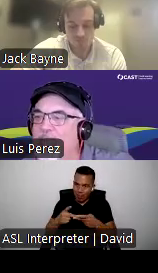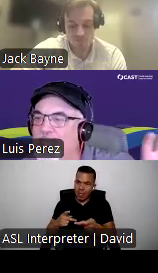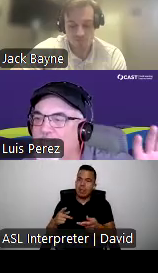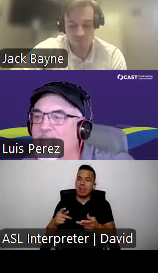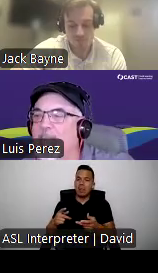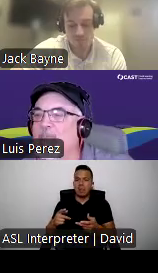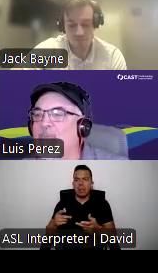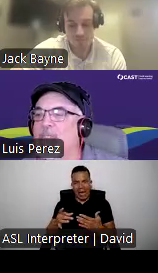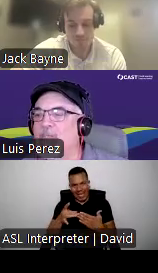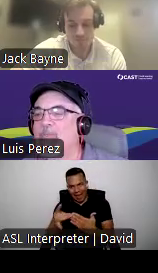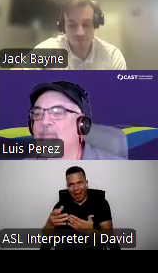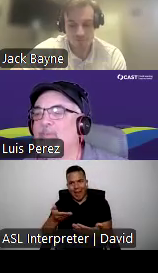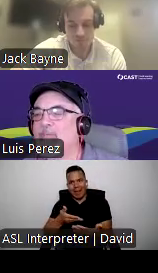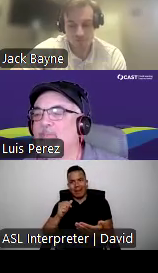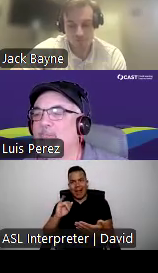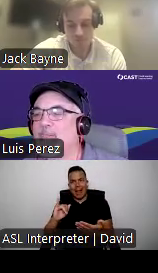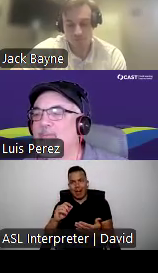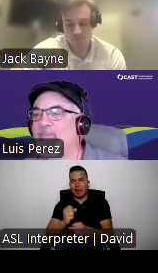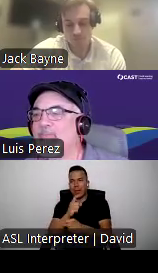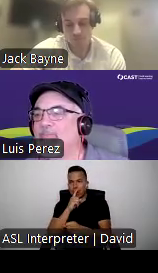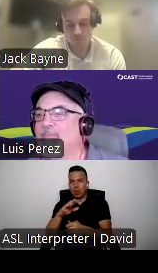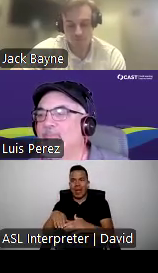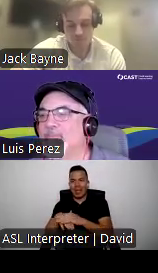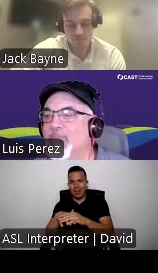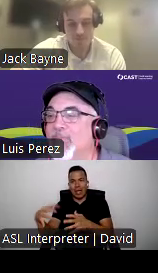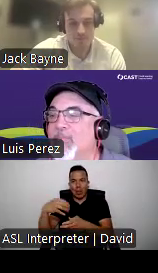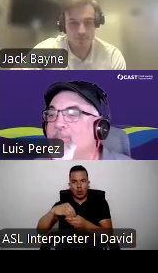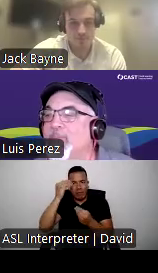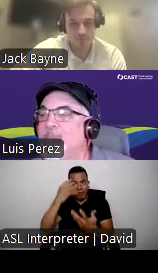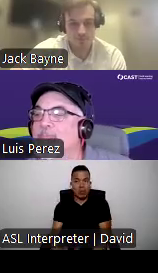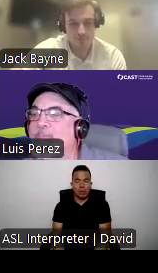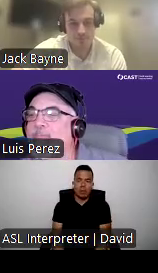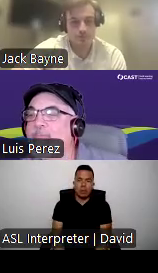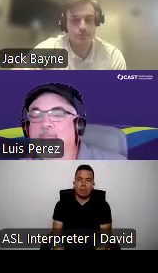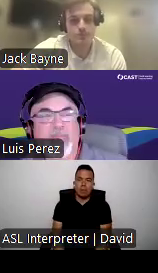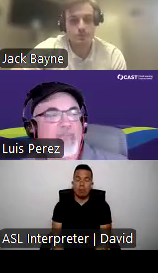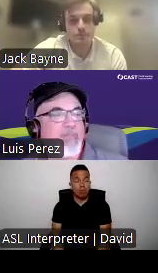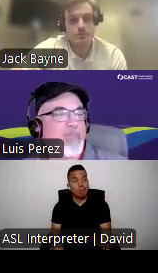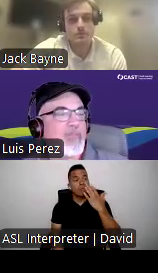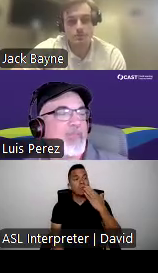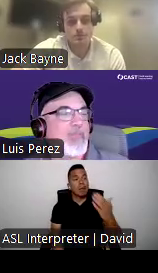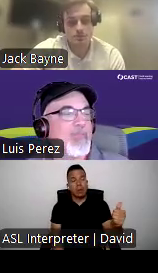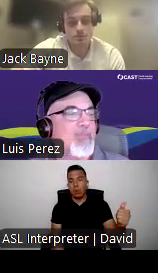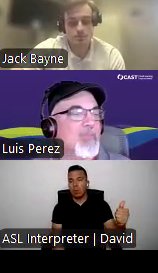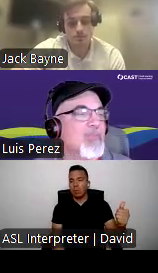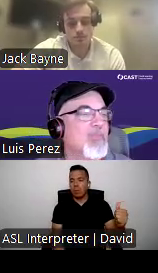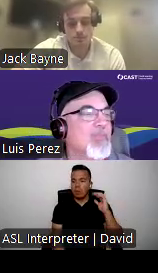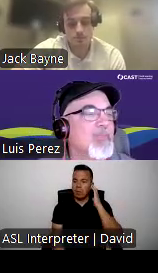creating accessible, inclusive information. >> Thank you. Thank you so much, Luis. This is a